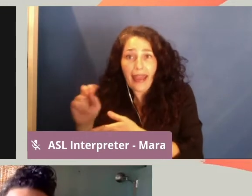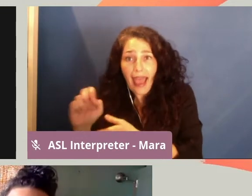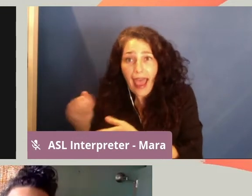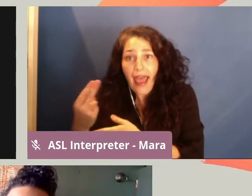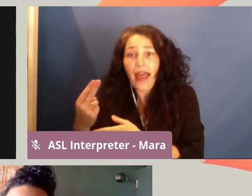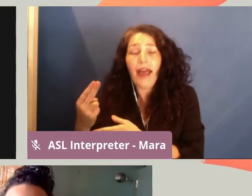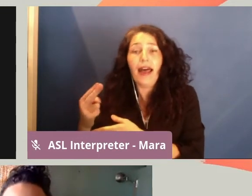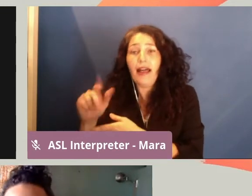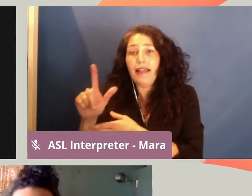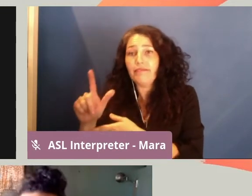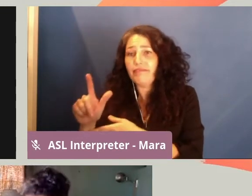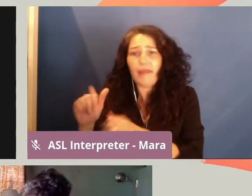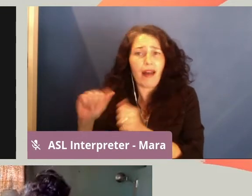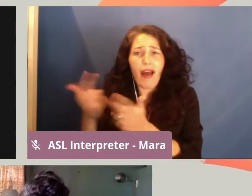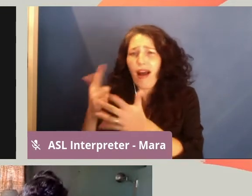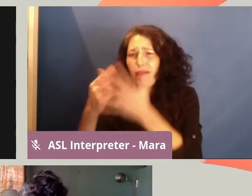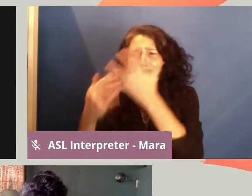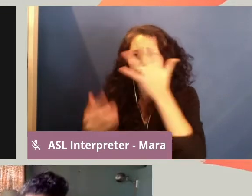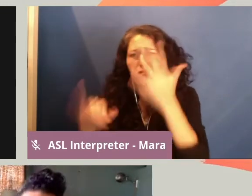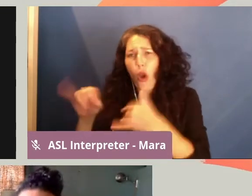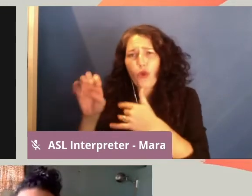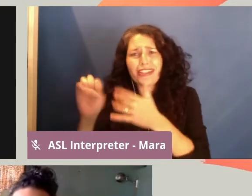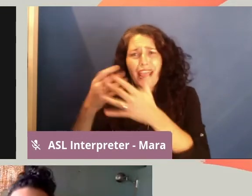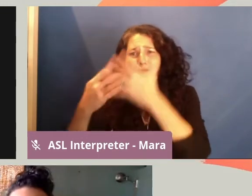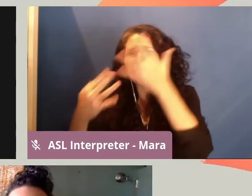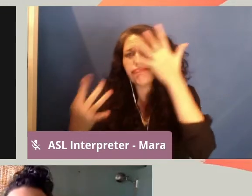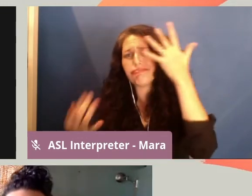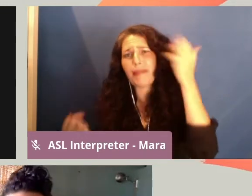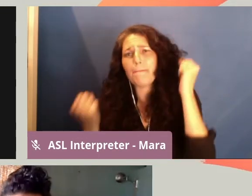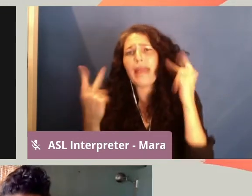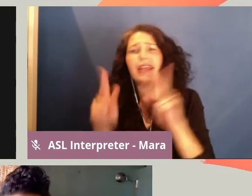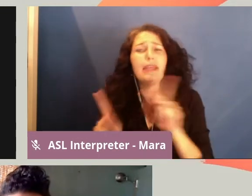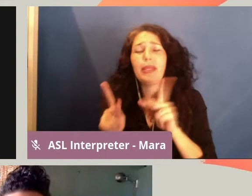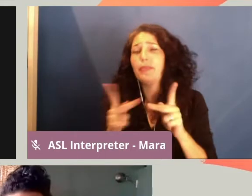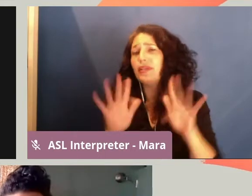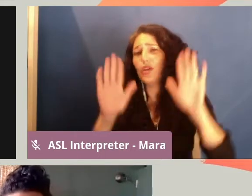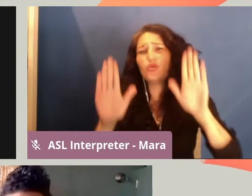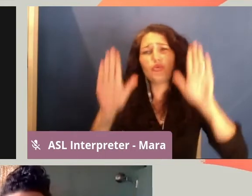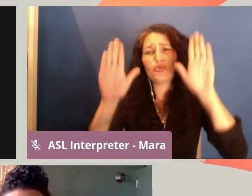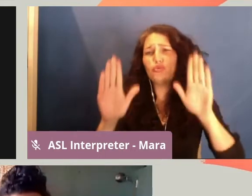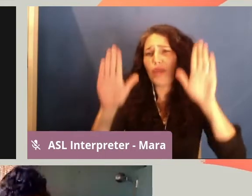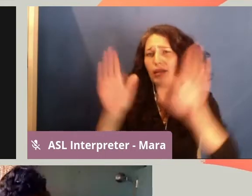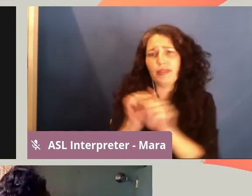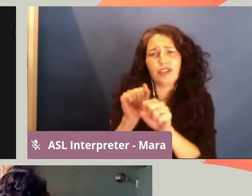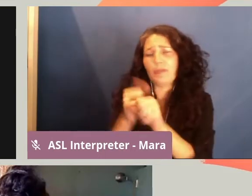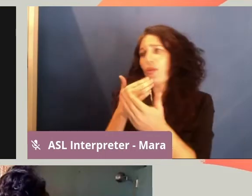Jose, and countless other people behind the scenes. You've done an incredible job, and thank you for inviting me to speak.